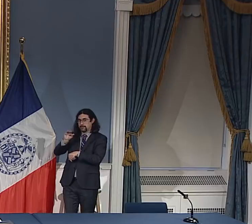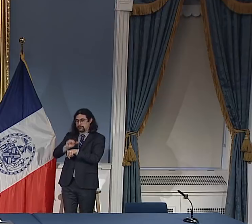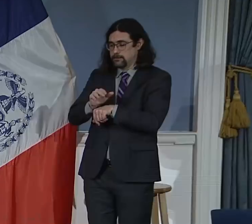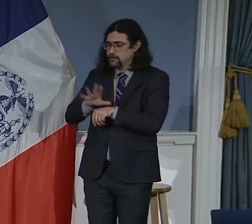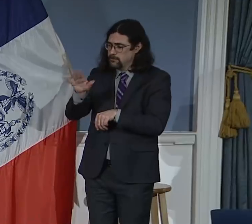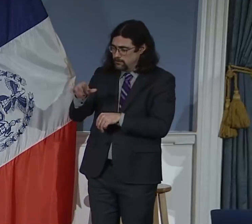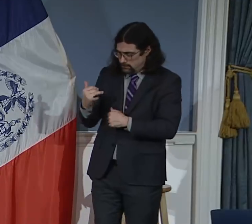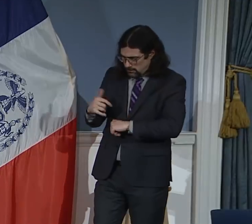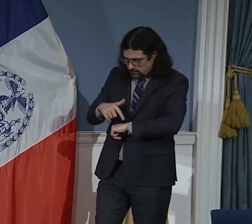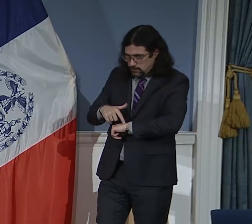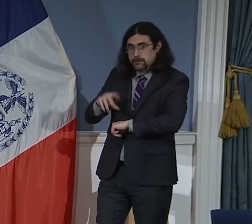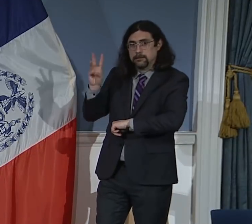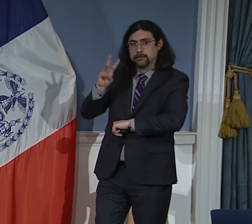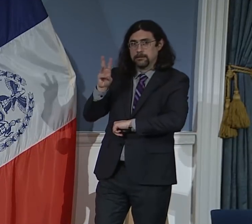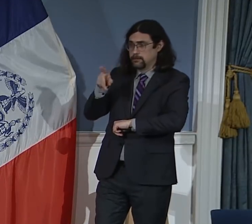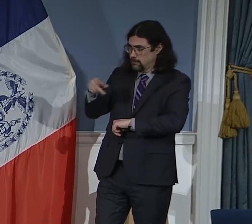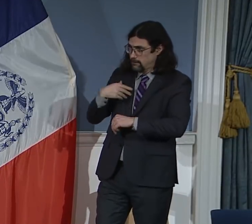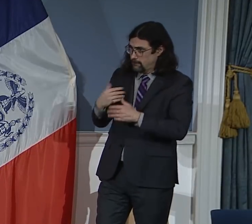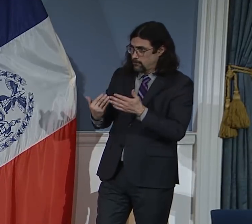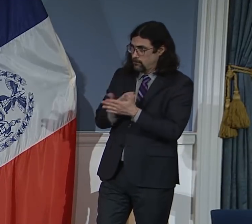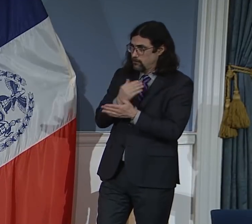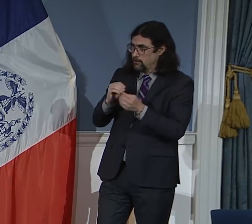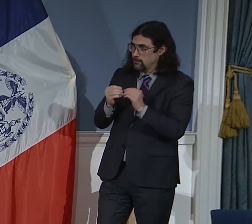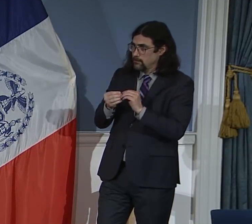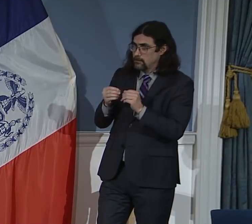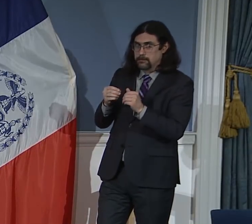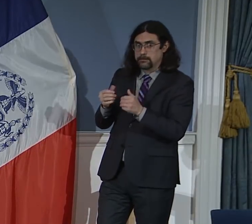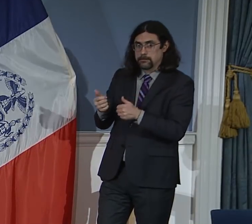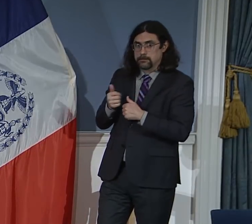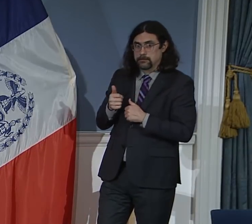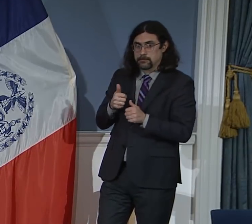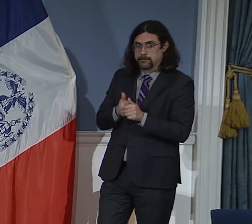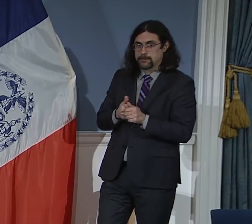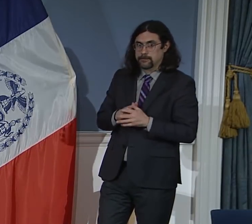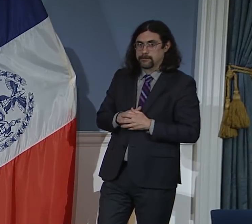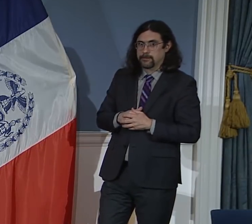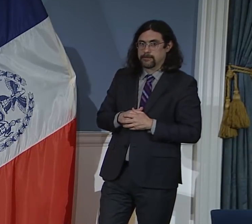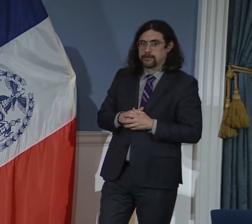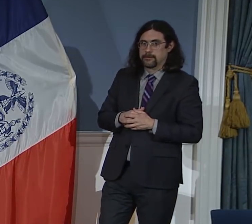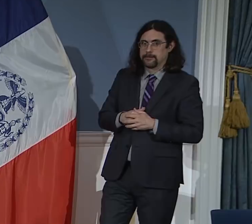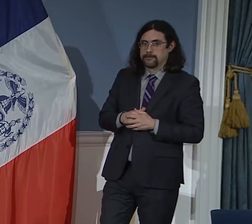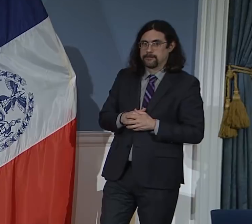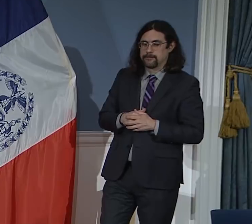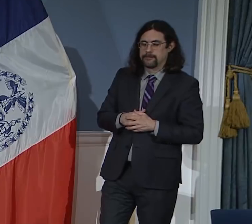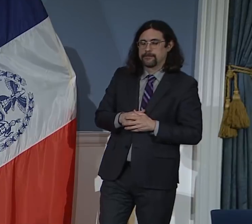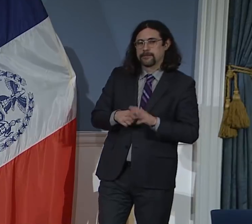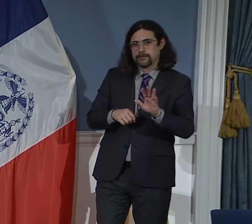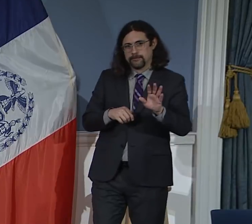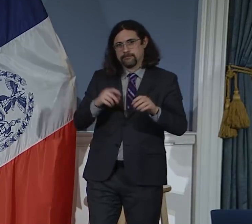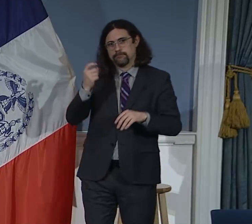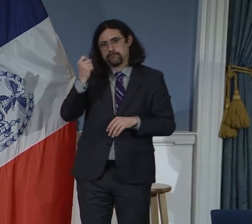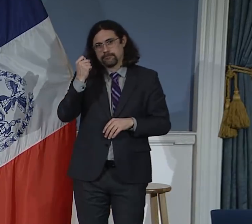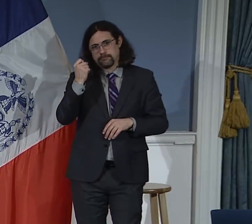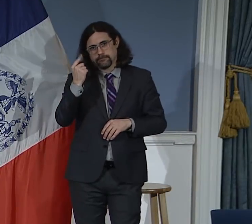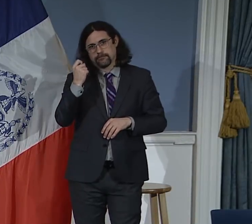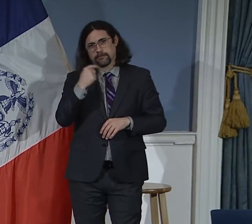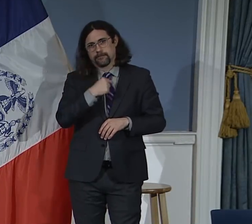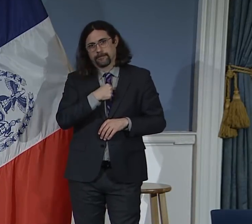WITH IS FROM 10:00 .AM.A ND IT'S PROBABLY AT THIS POINT, UNFORTUNATELY, REALLY OUT OF DATE. YEAH, WHEN I SAY THEY'RE UPDATED, KATIE, THERE'S A LOT OF